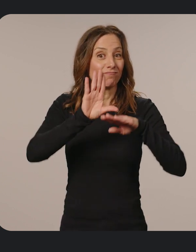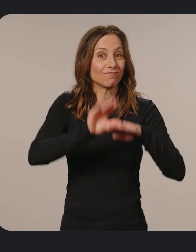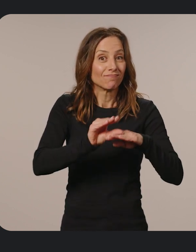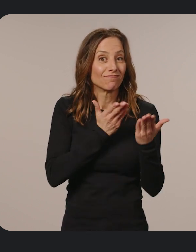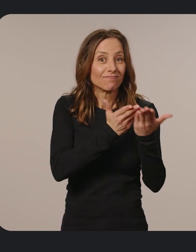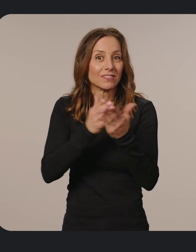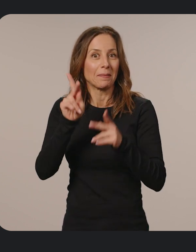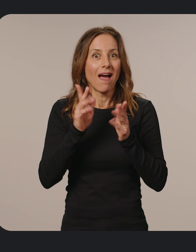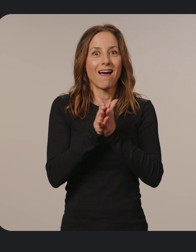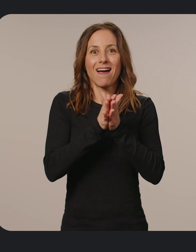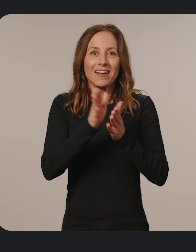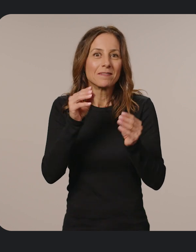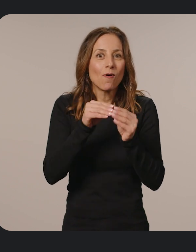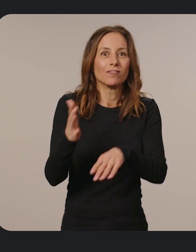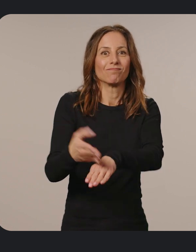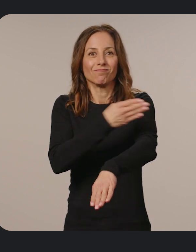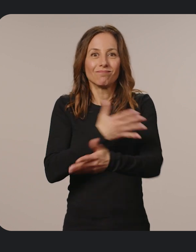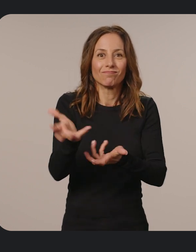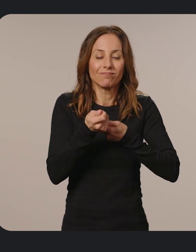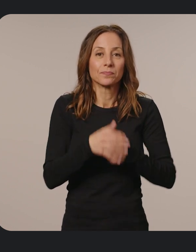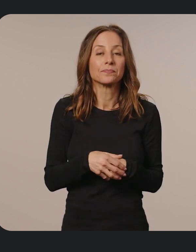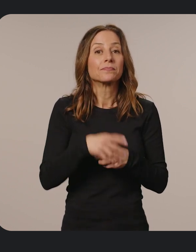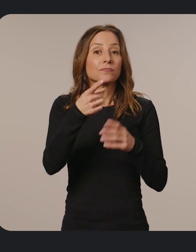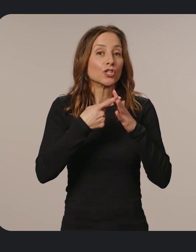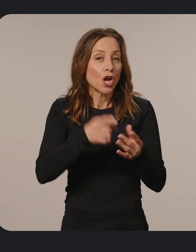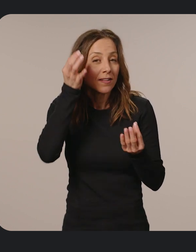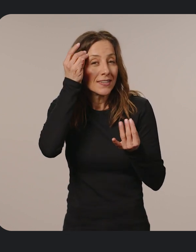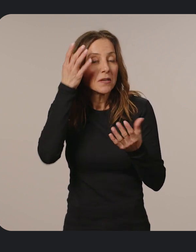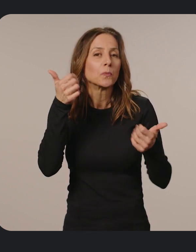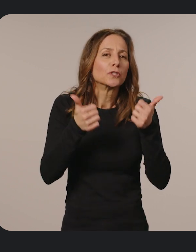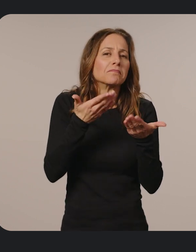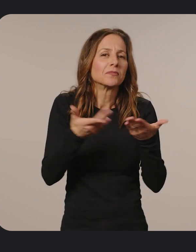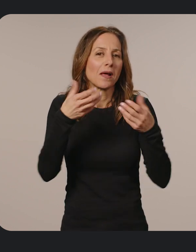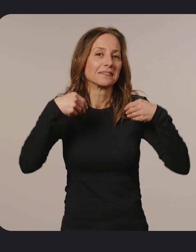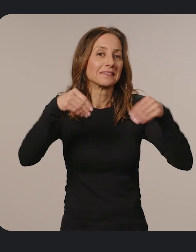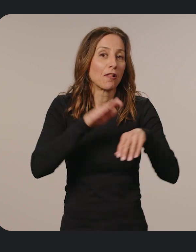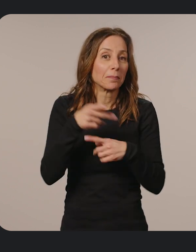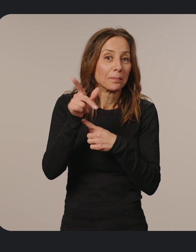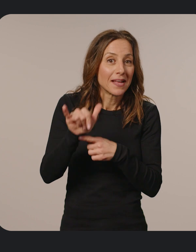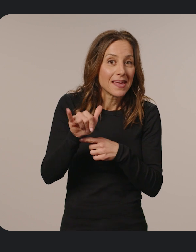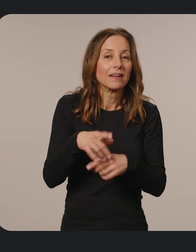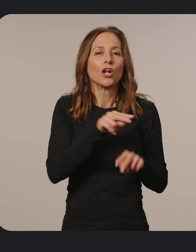to excite people and increase conversions. So start thinking about which items you might want to sell on Play and look out